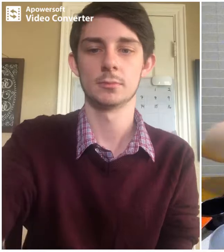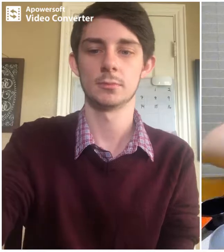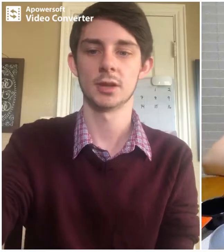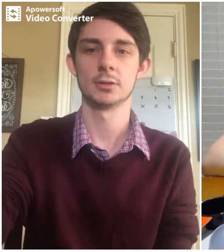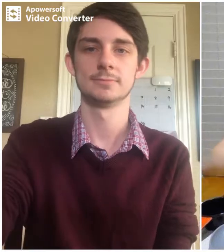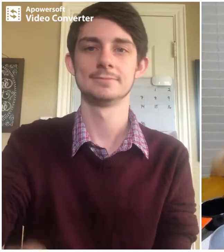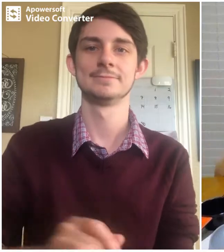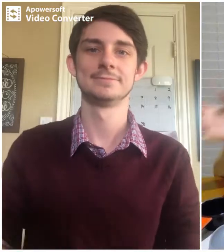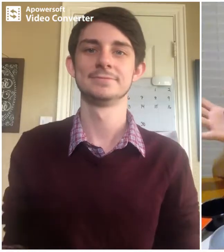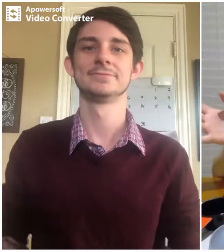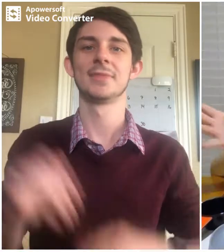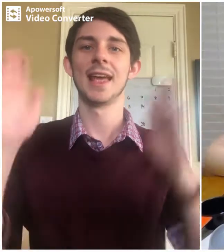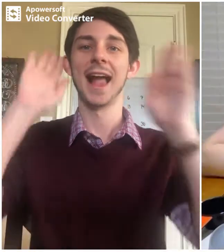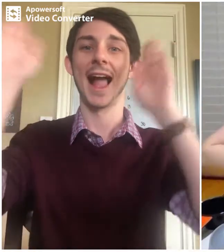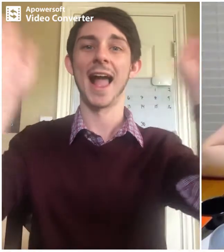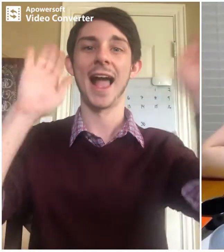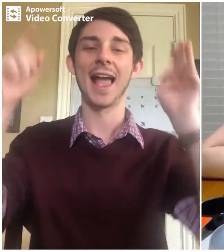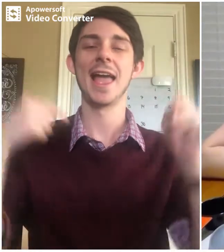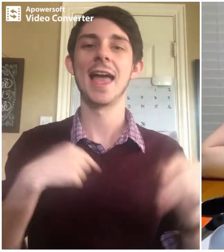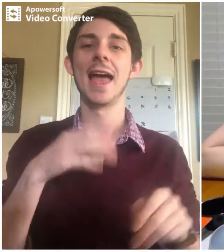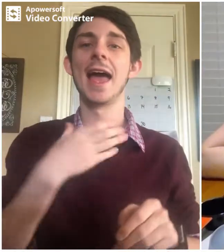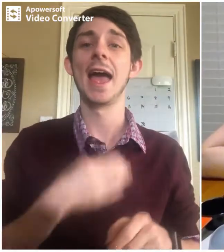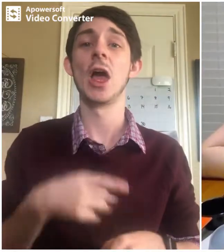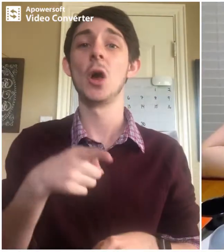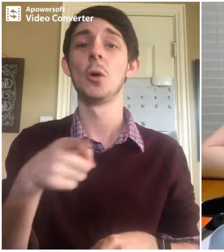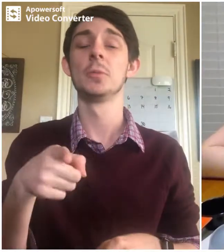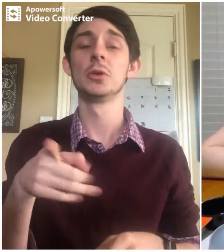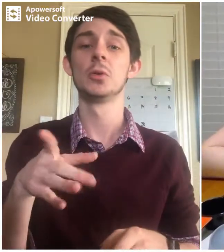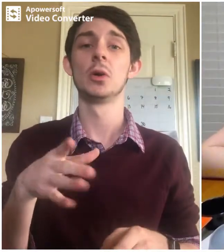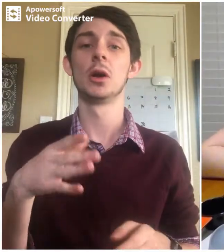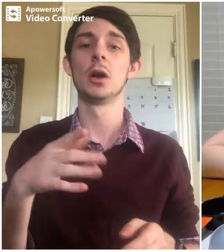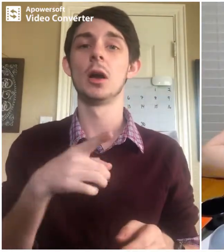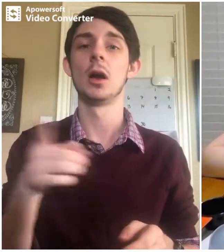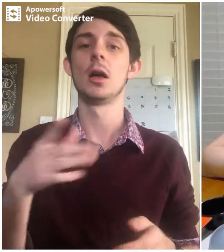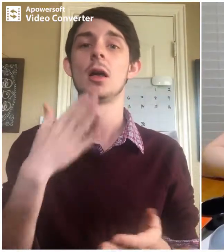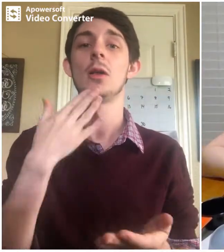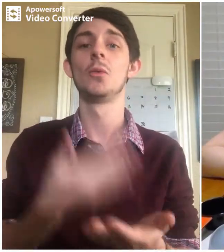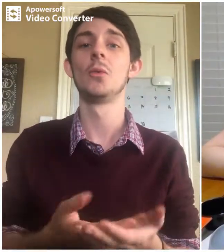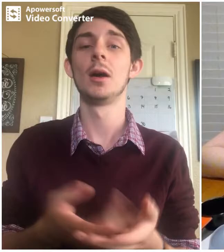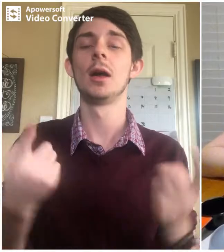Hi everyone I hope you were all doing well while you were staying home due to